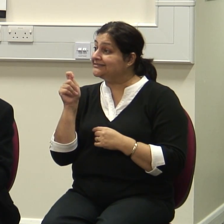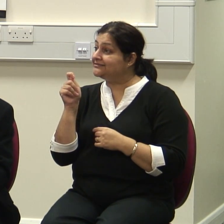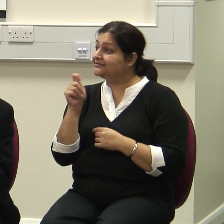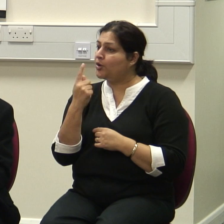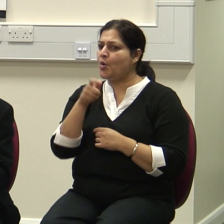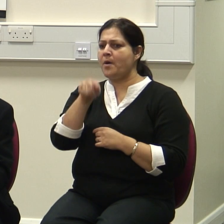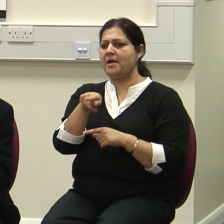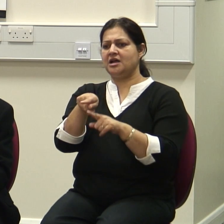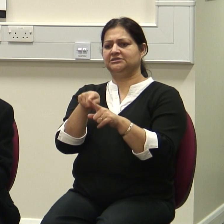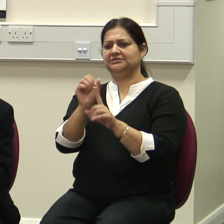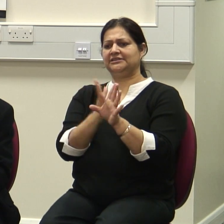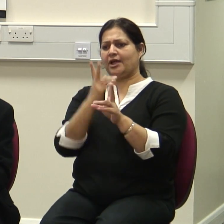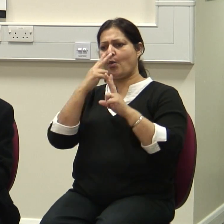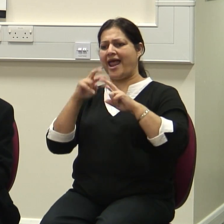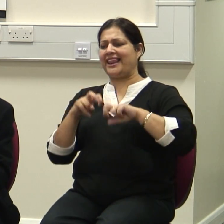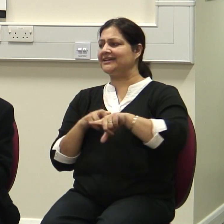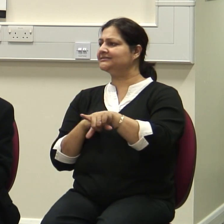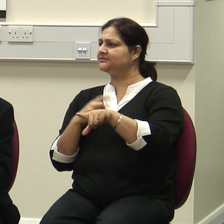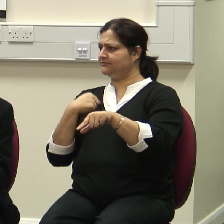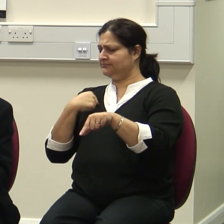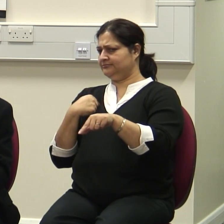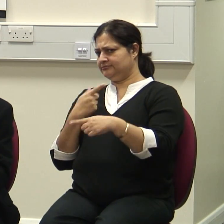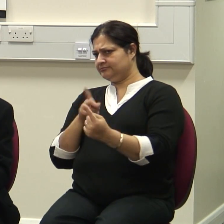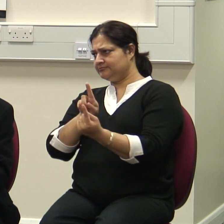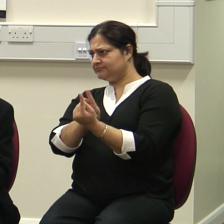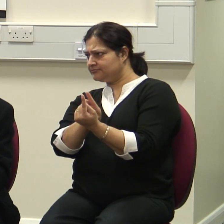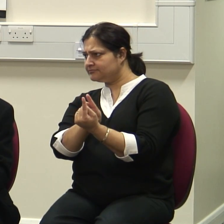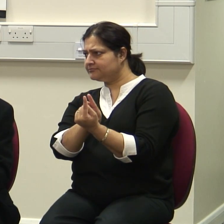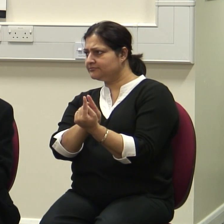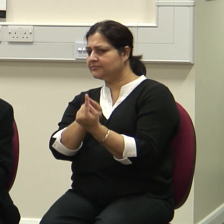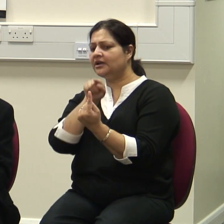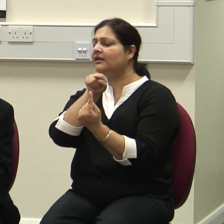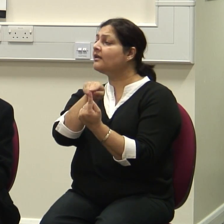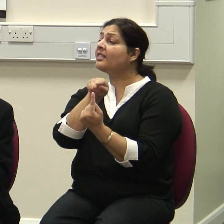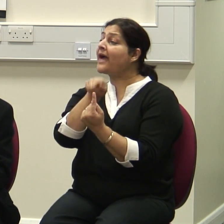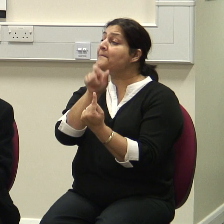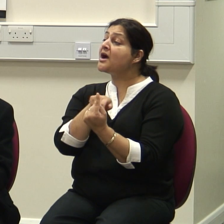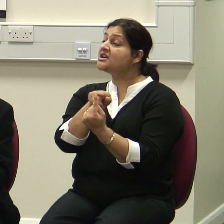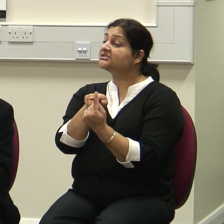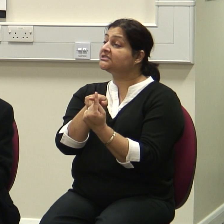as a psychoanalyst, he could not, he would not have thought of doing anything involuntary,